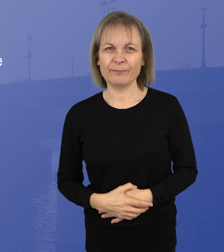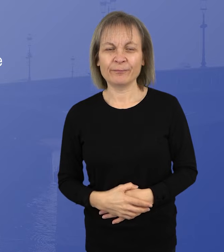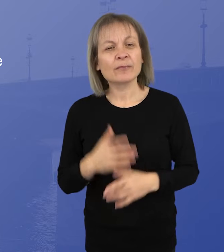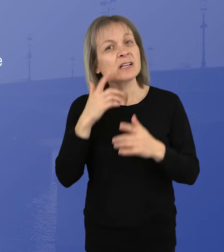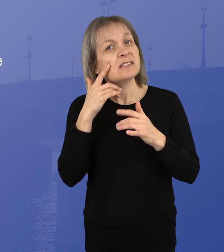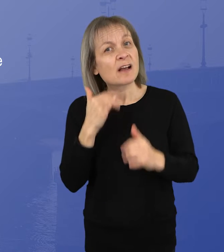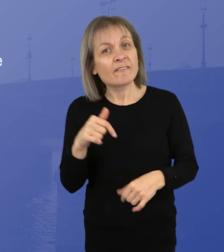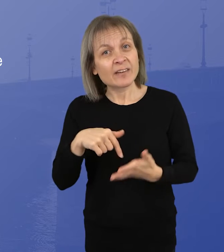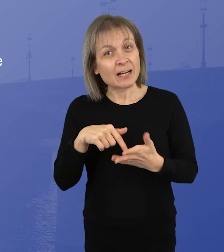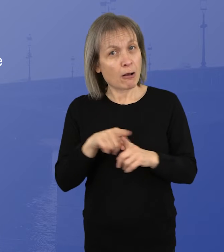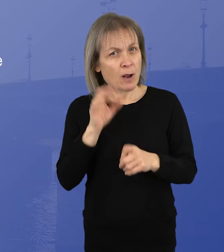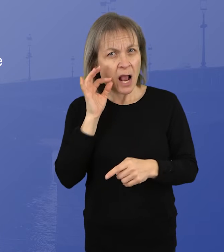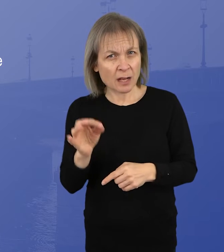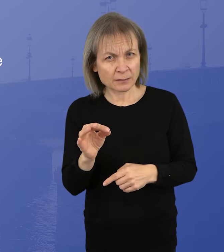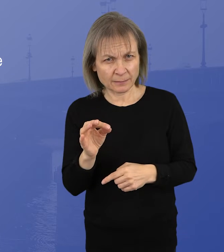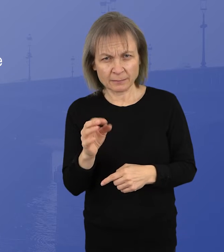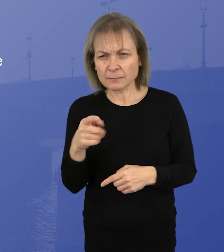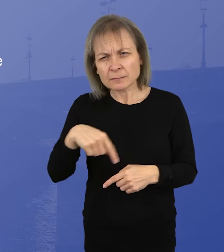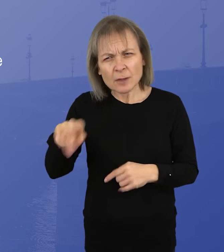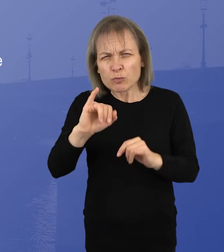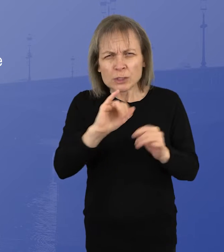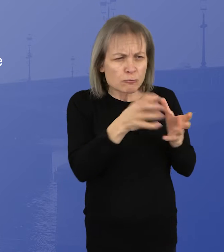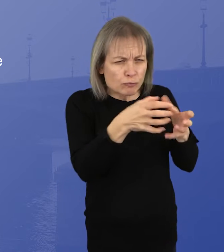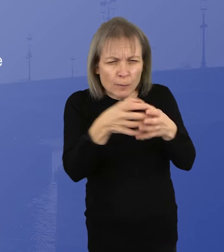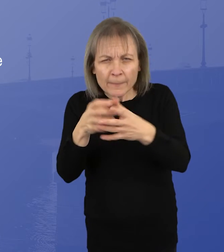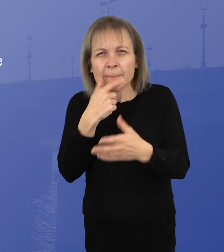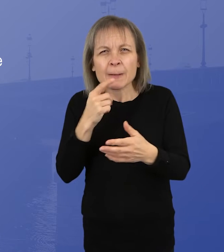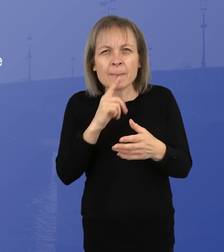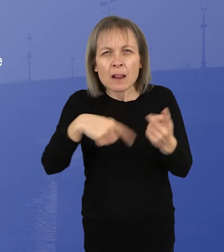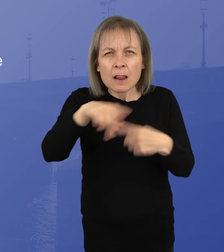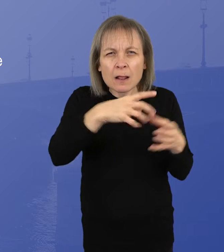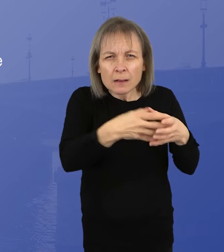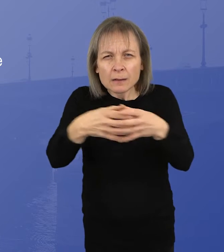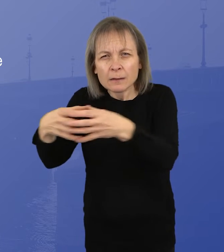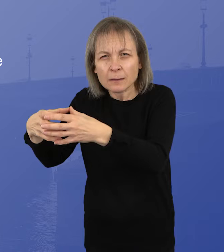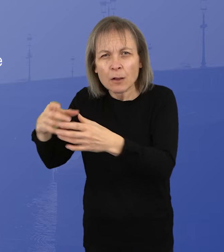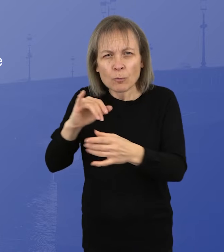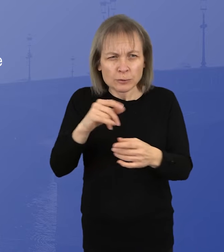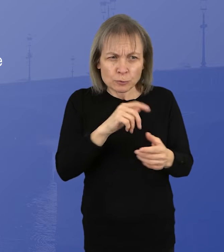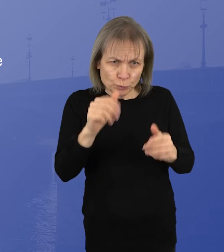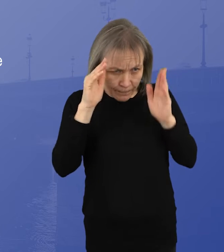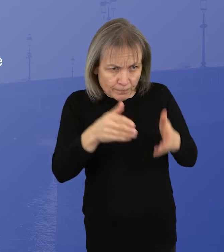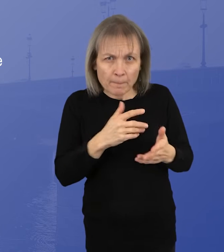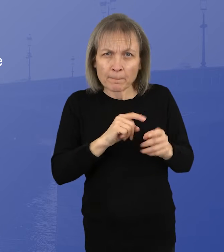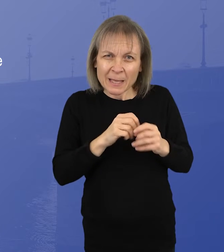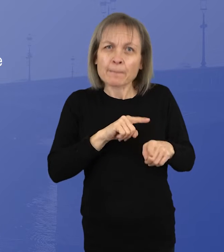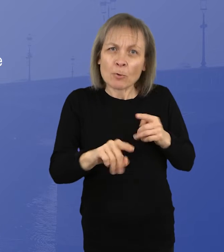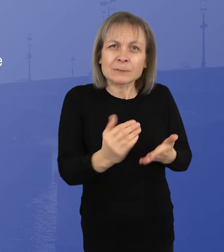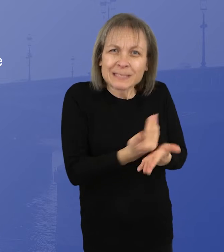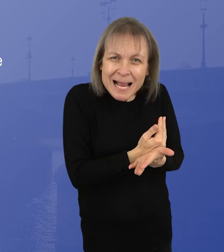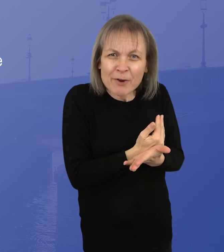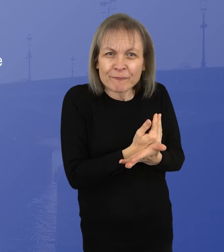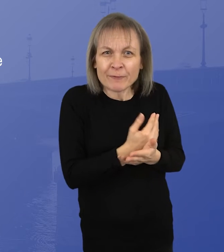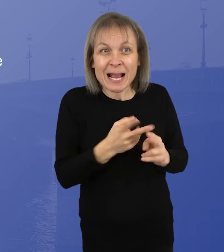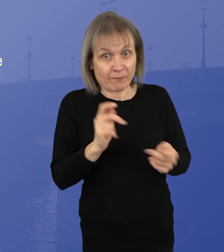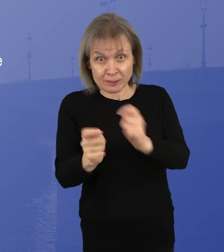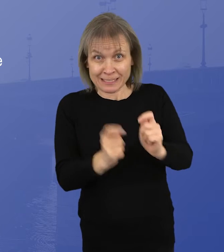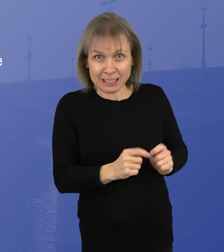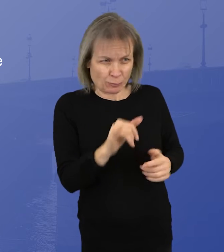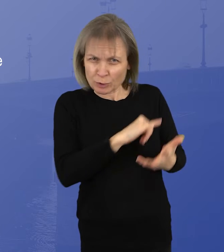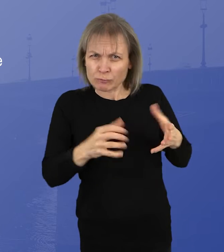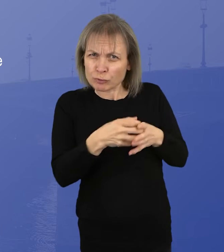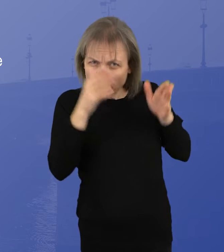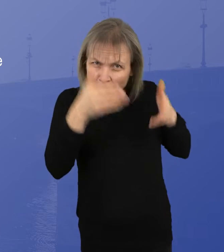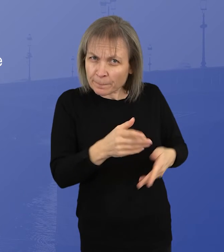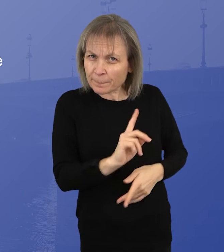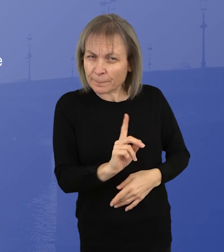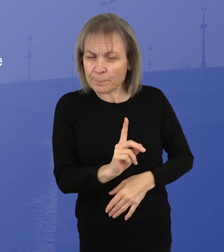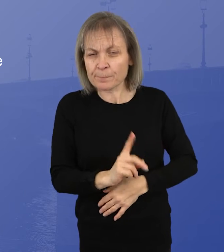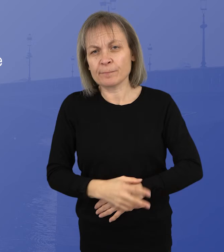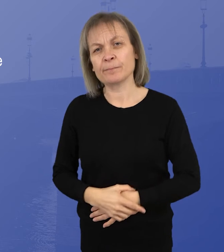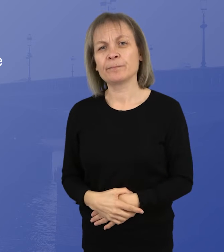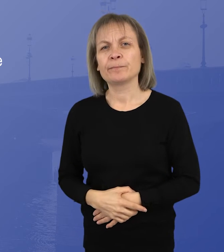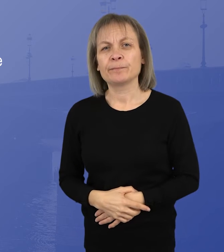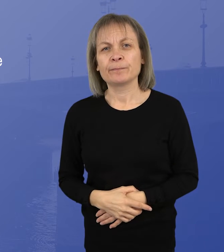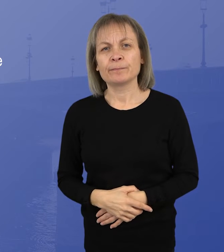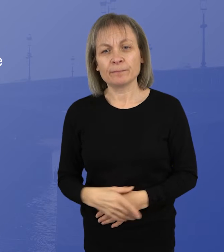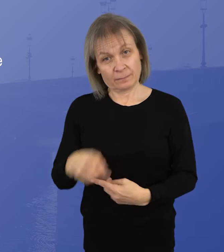The survey also asked the public which groups should be kept the safest if the road was changed.